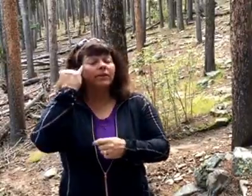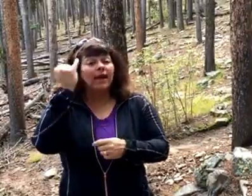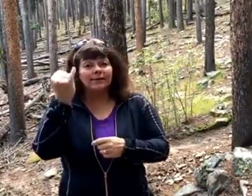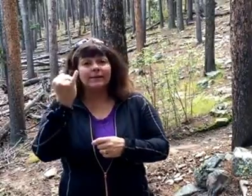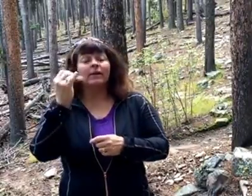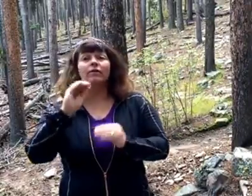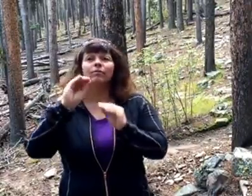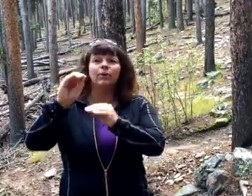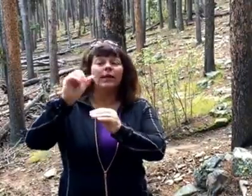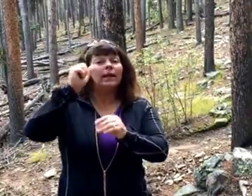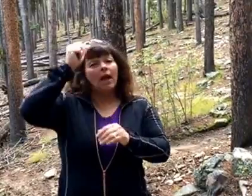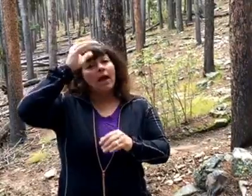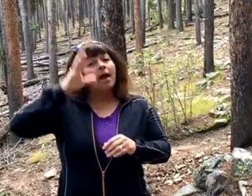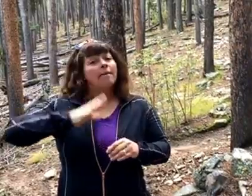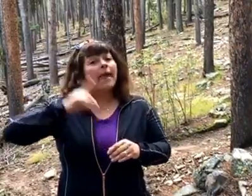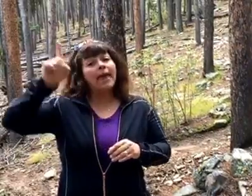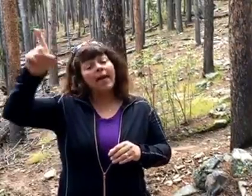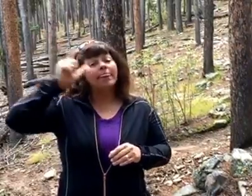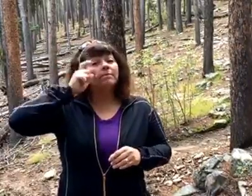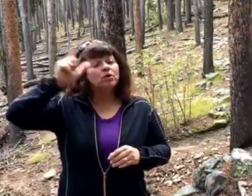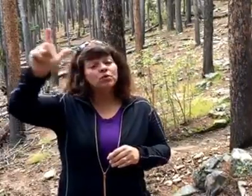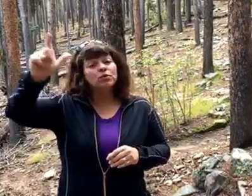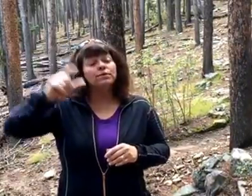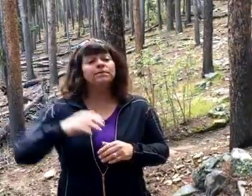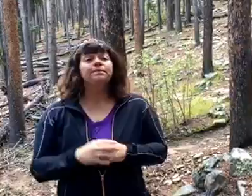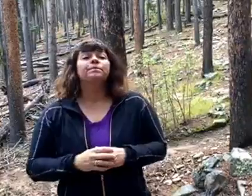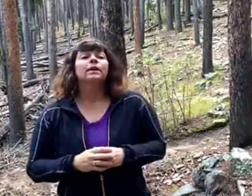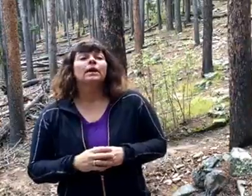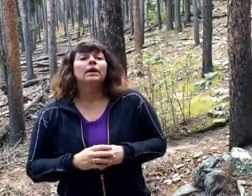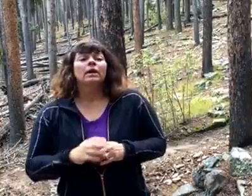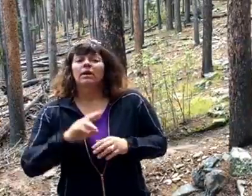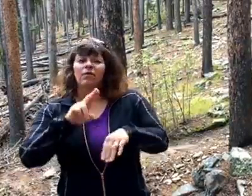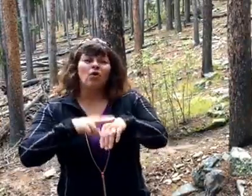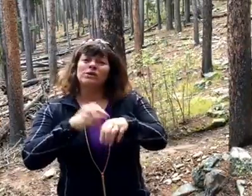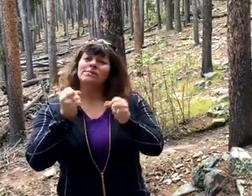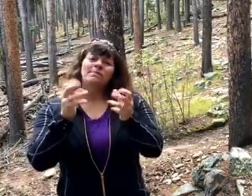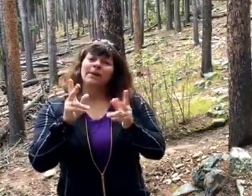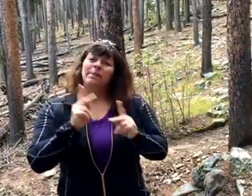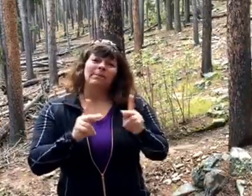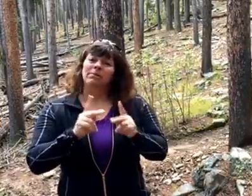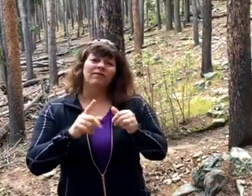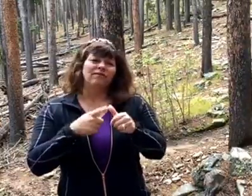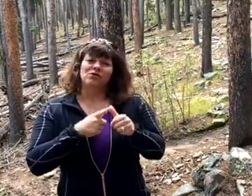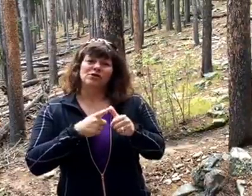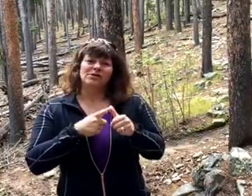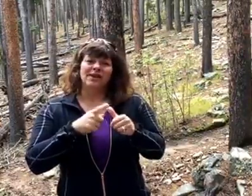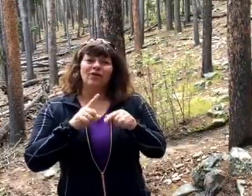the idea of putting a man on the moon-- of course many people, at first, they